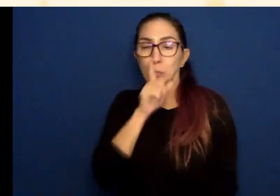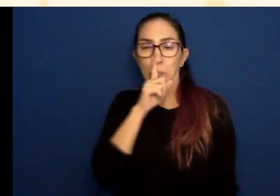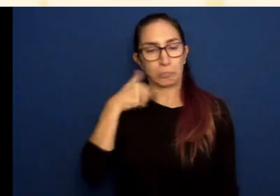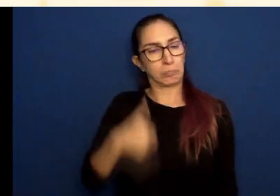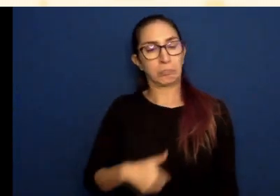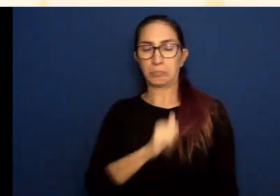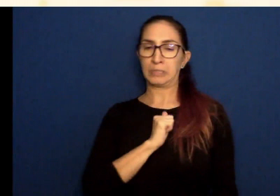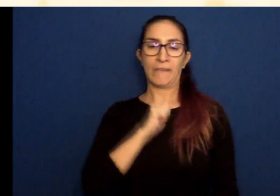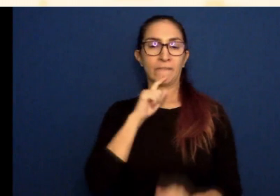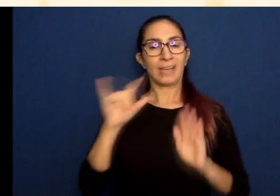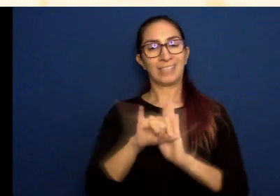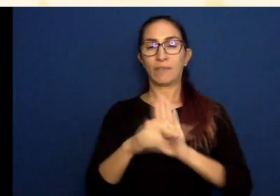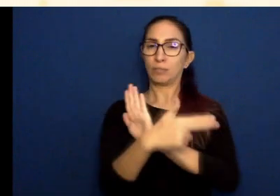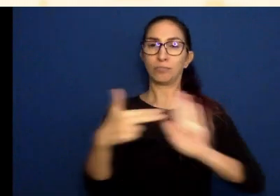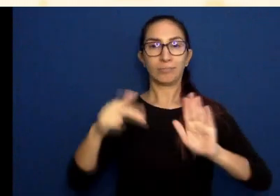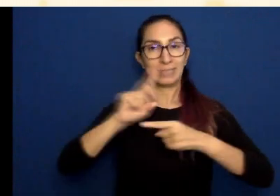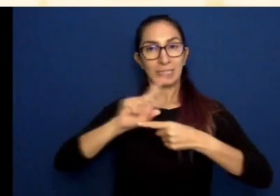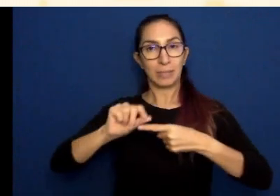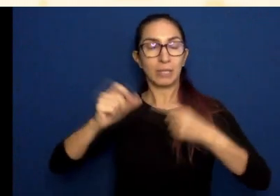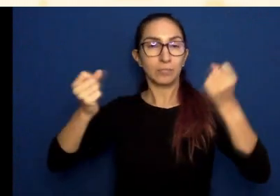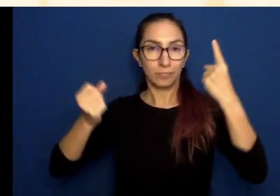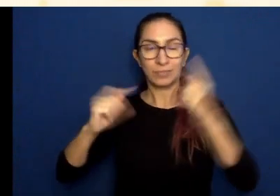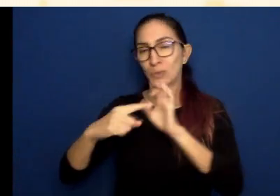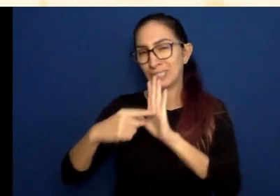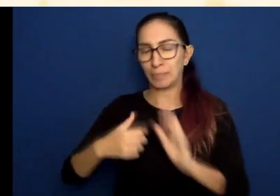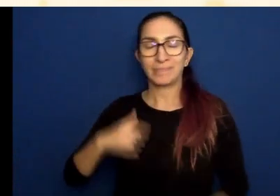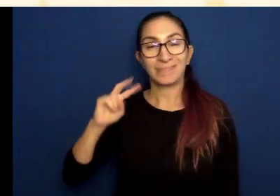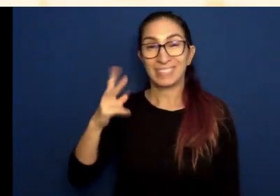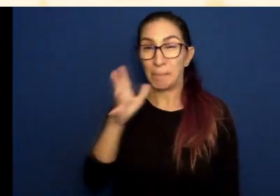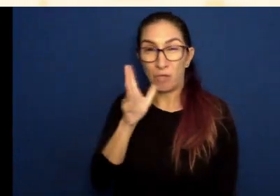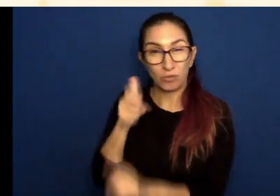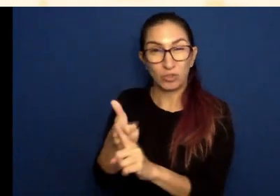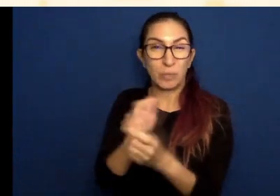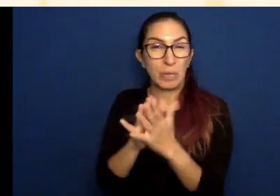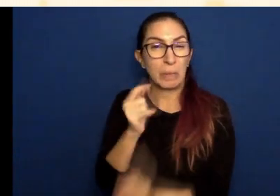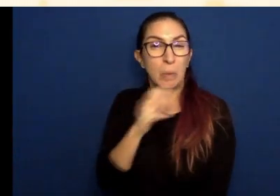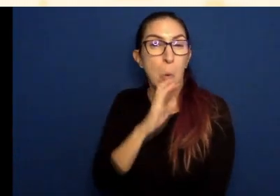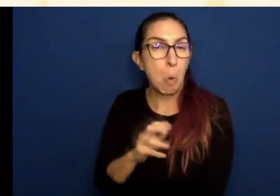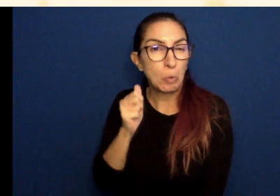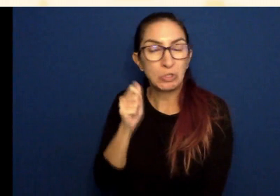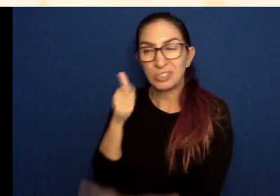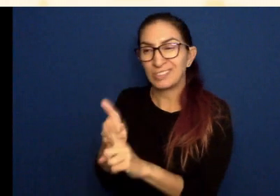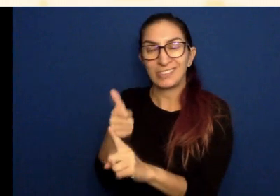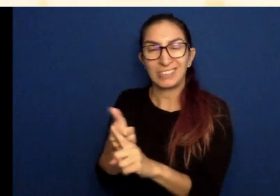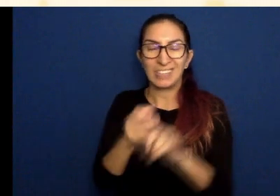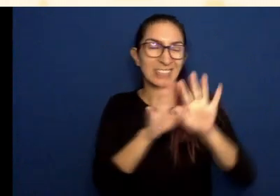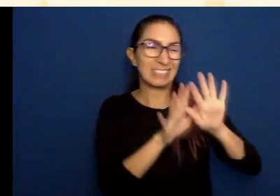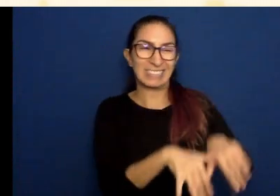to access. And you'll find that there'll be a number of people who actually use these assisted technologies who would not identify